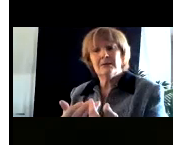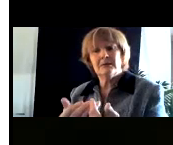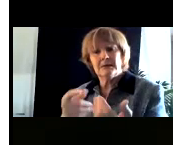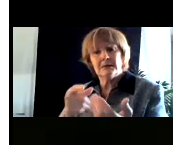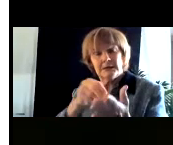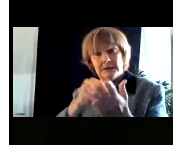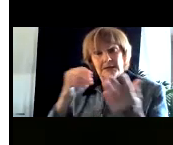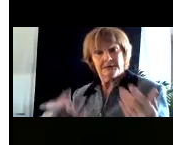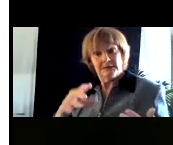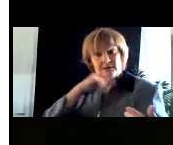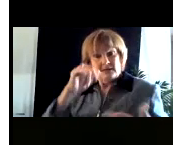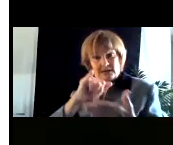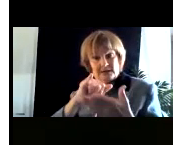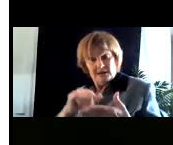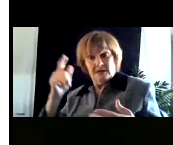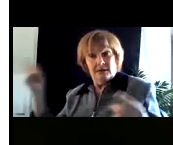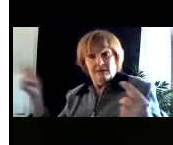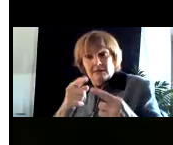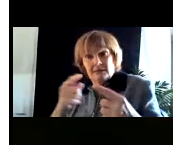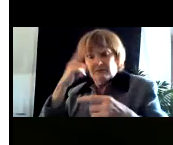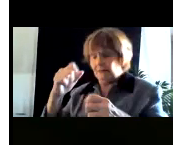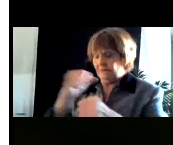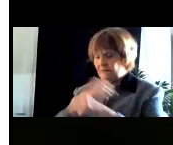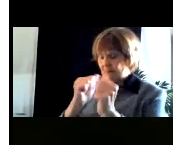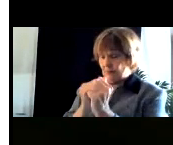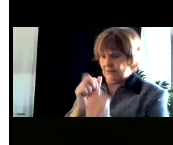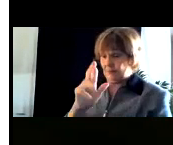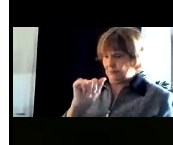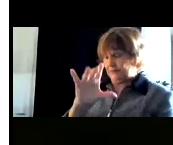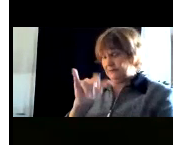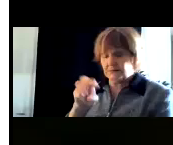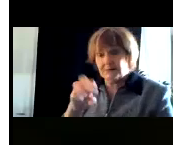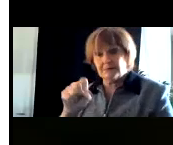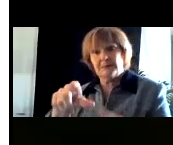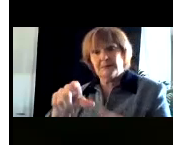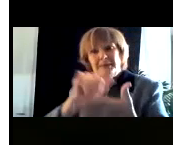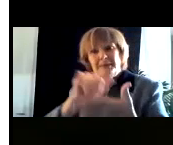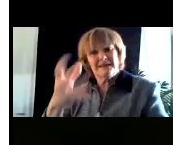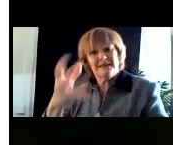and having to combat racism on a day-to-day basis keeps you from having the energy or the overarching capacity